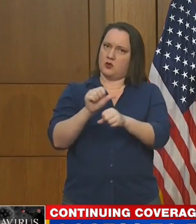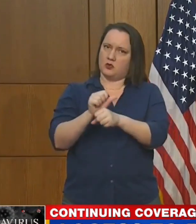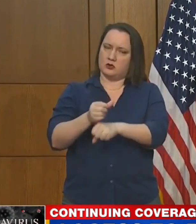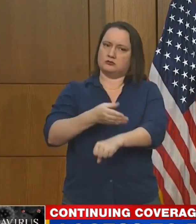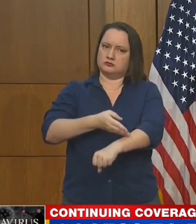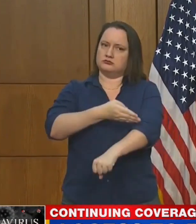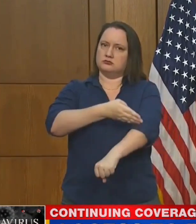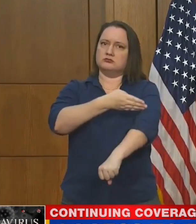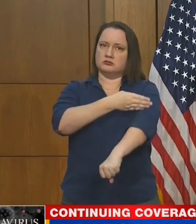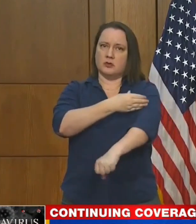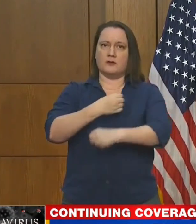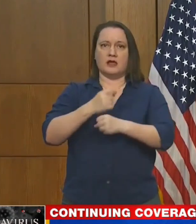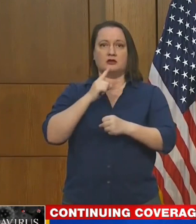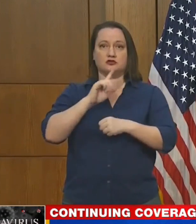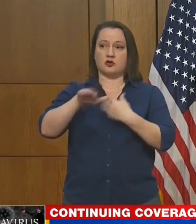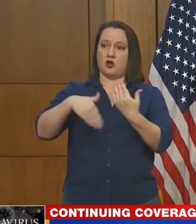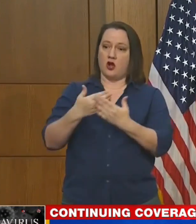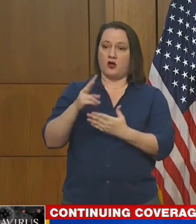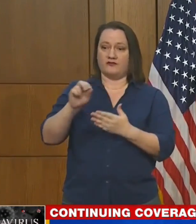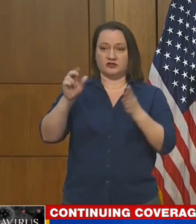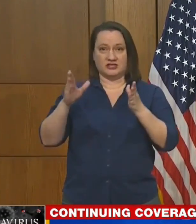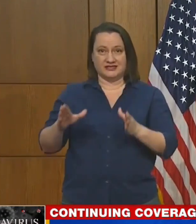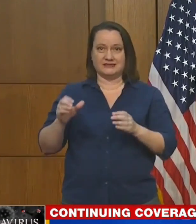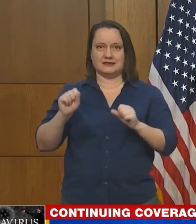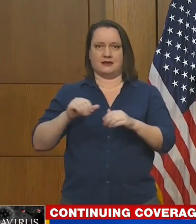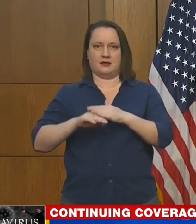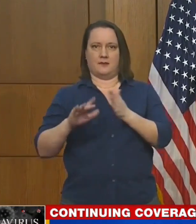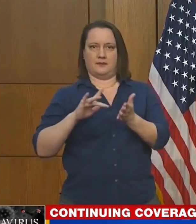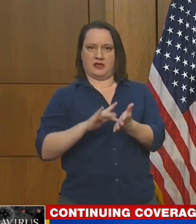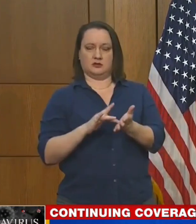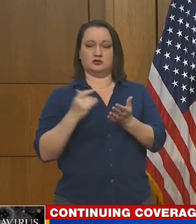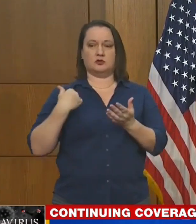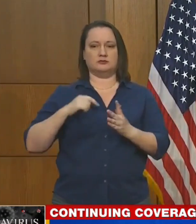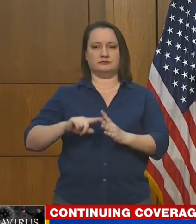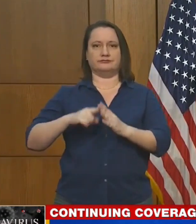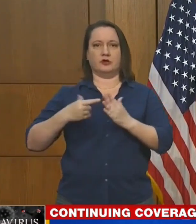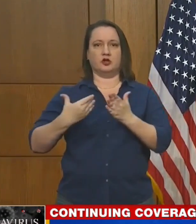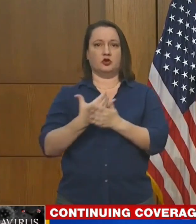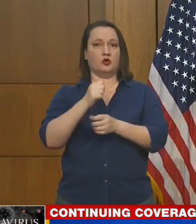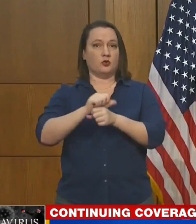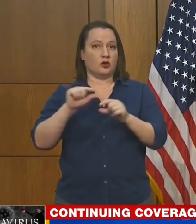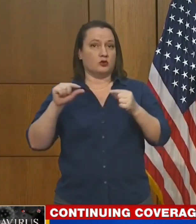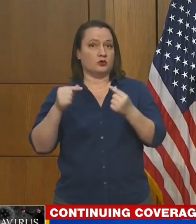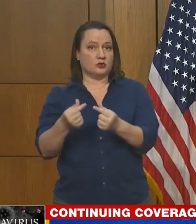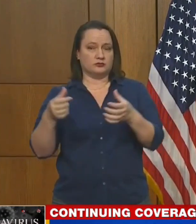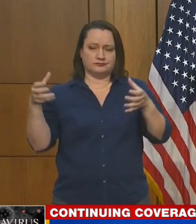WORKING TO ENSURE ALL VIRGINIANS HAVE THAT ACCESS. THAT'S WHY I'M CONVENIENT A NEW